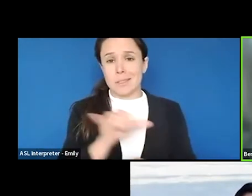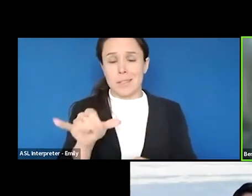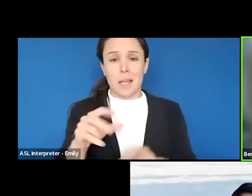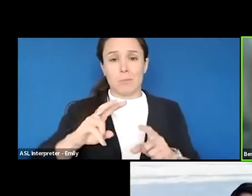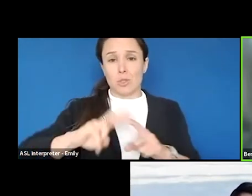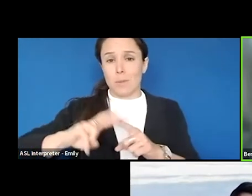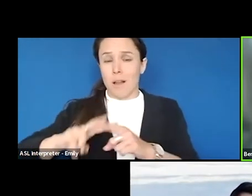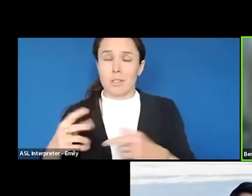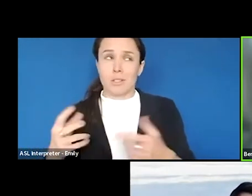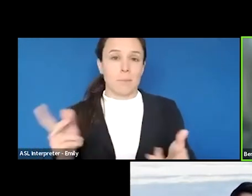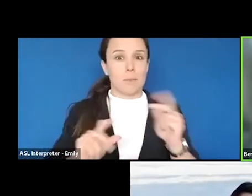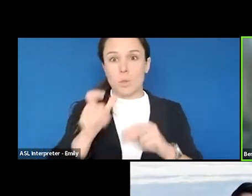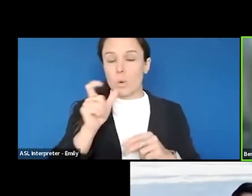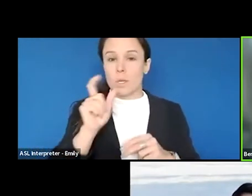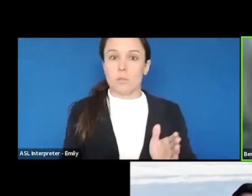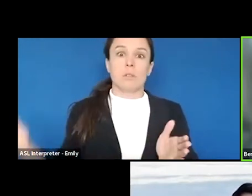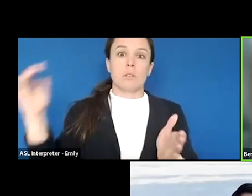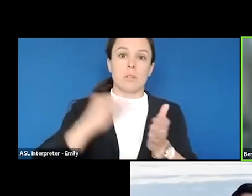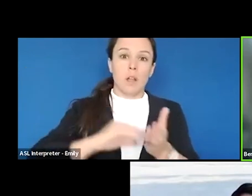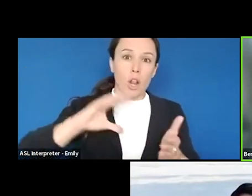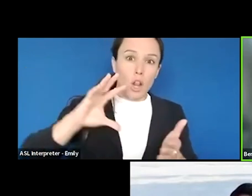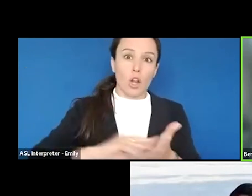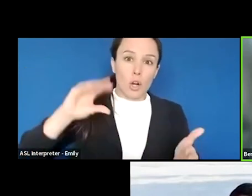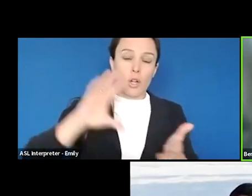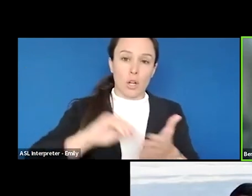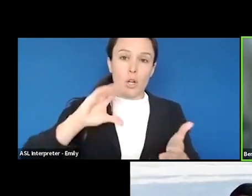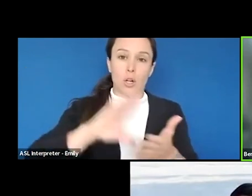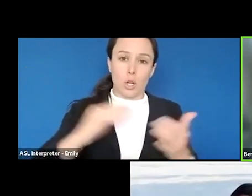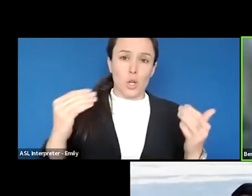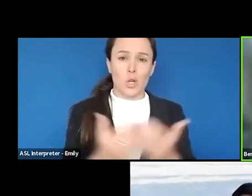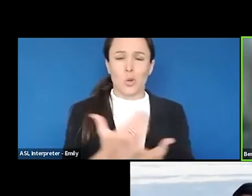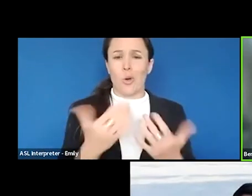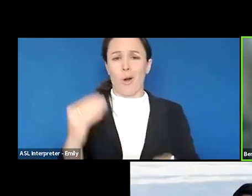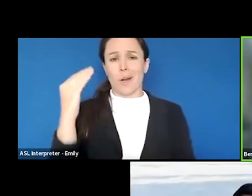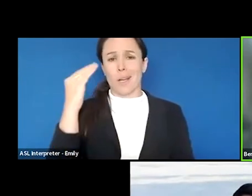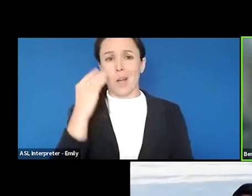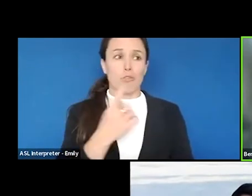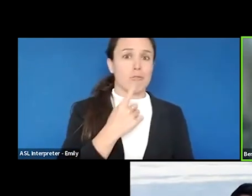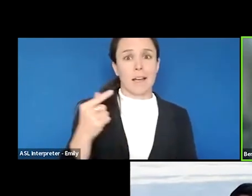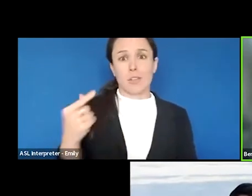the need for learning and these become familiar controls in even in new environments and so those